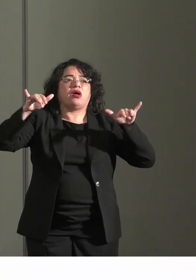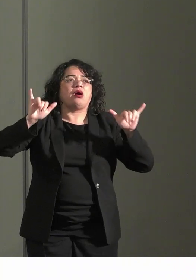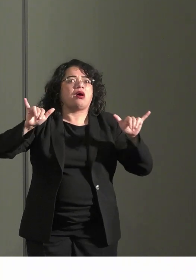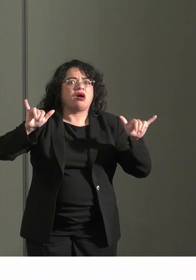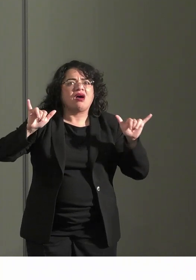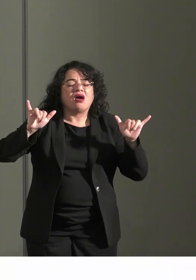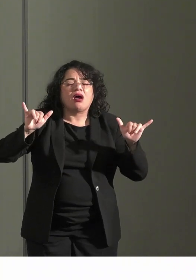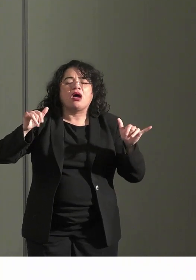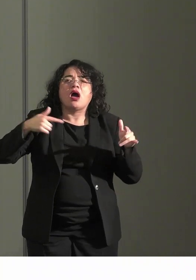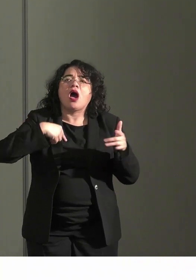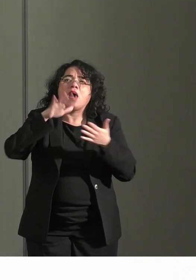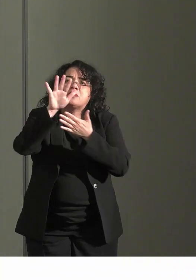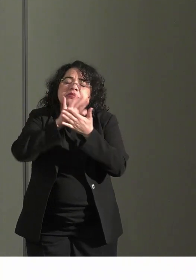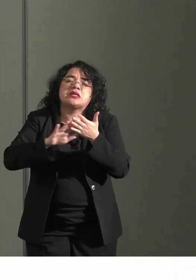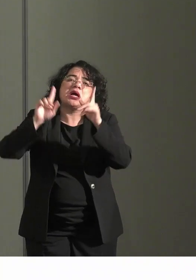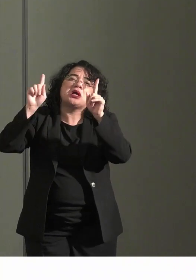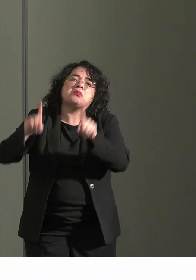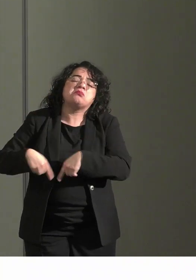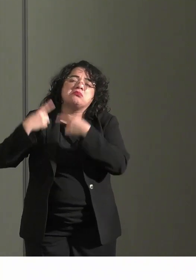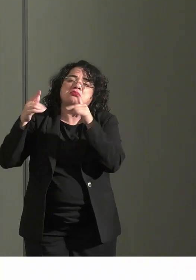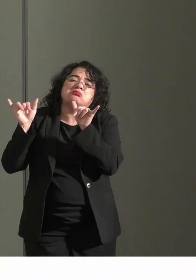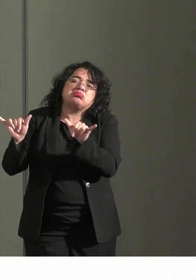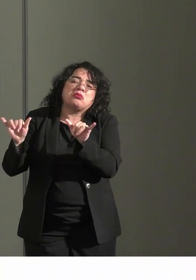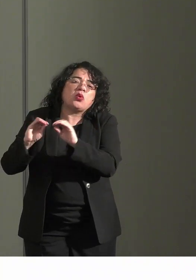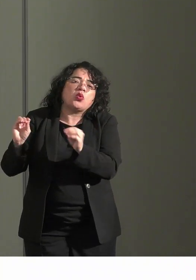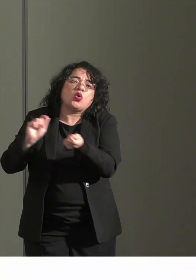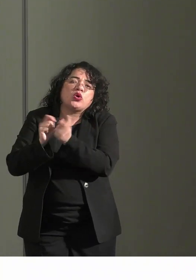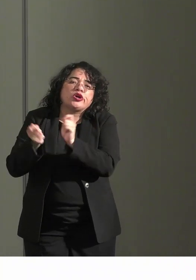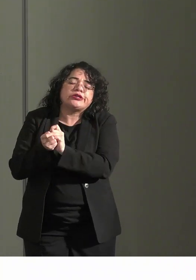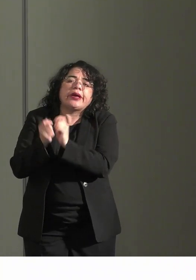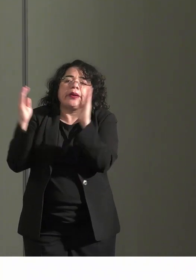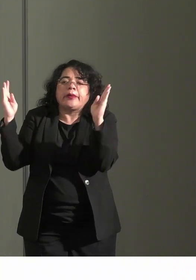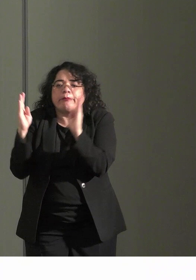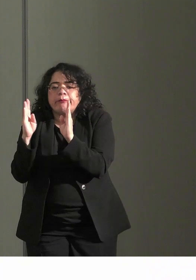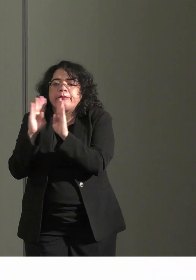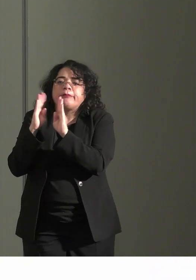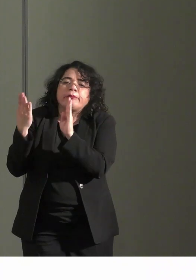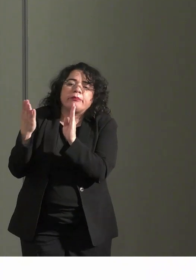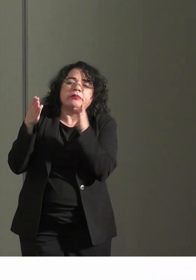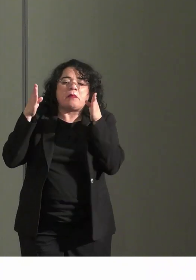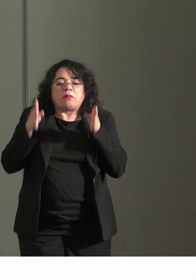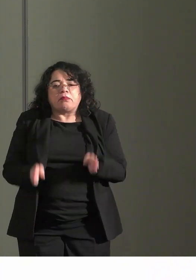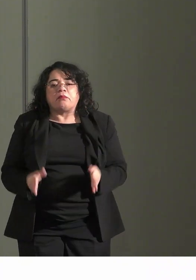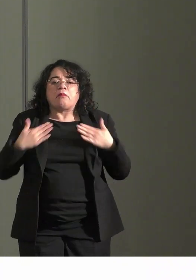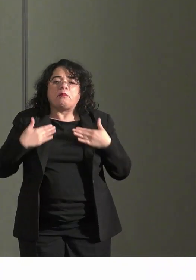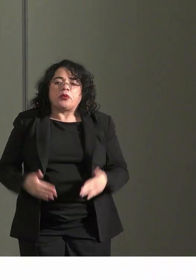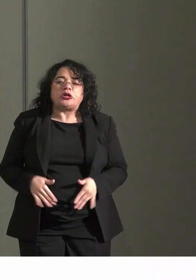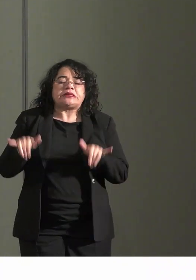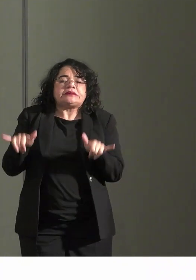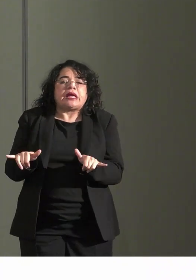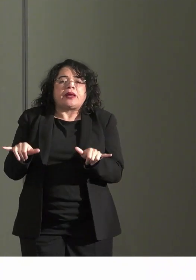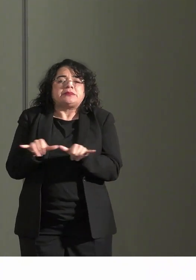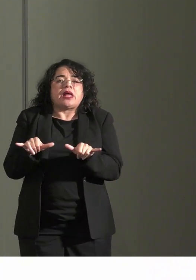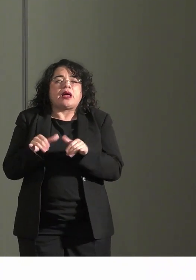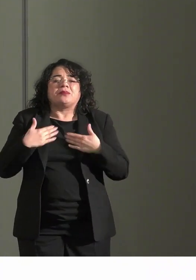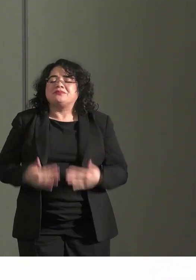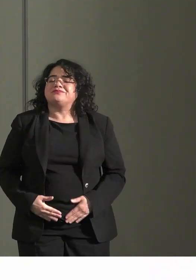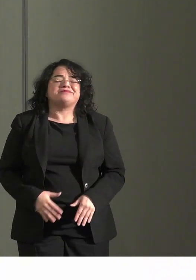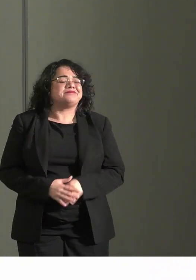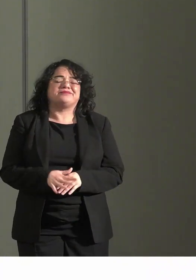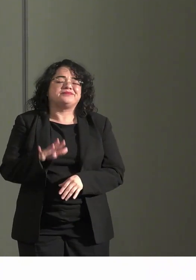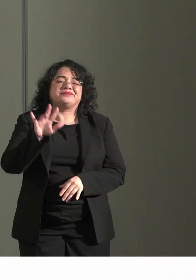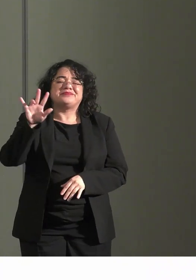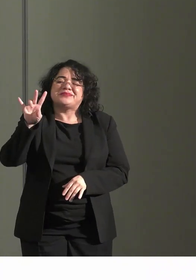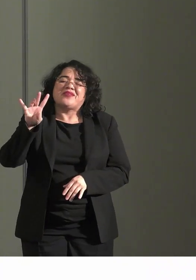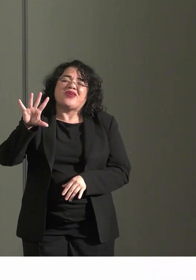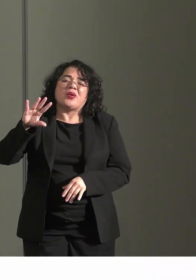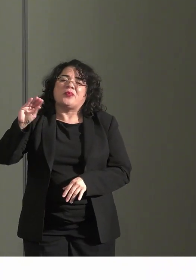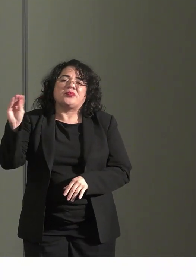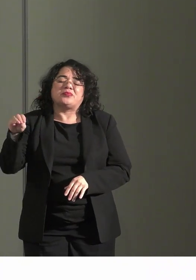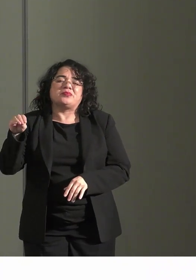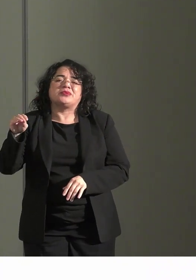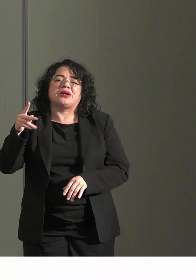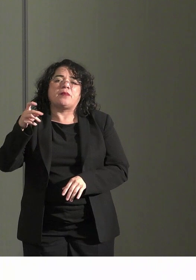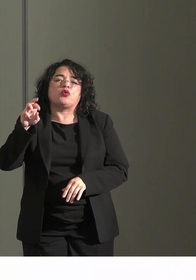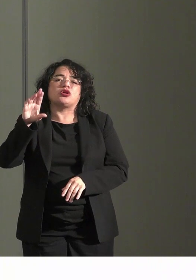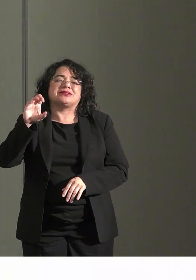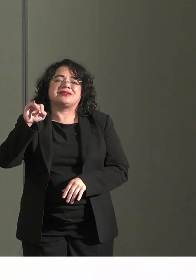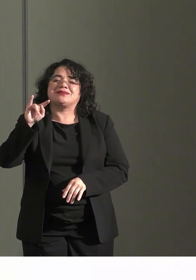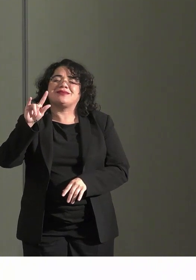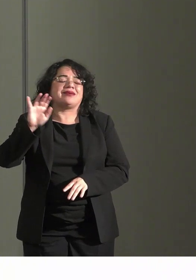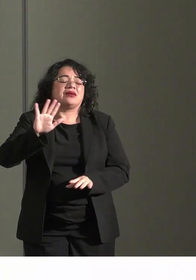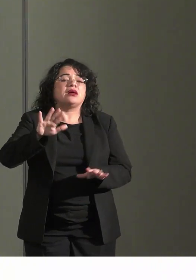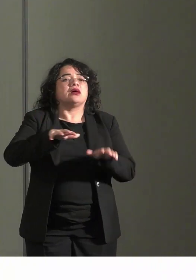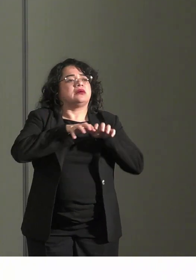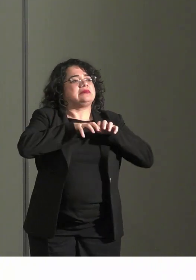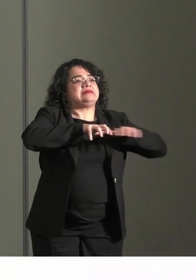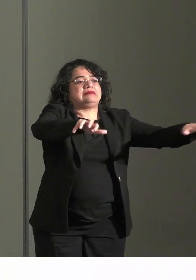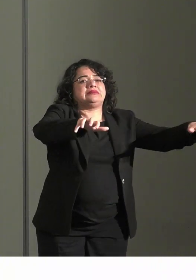for the way correction designing or accommodate the small but for the masses you do it up front